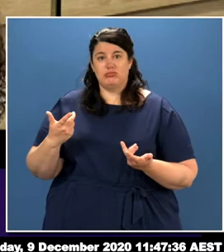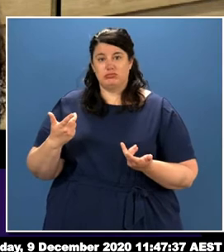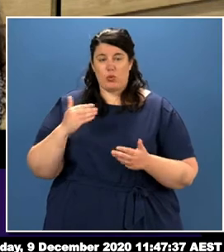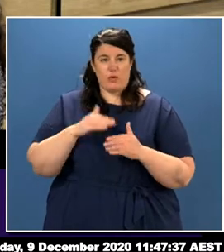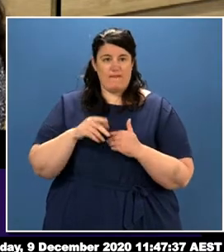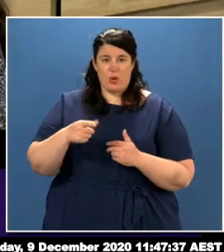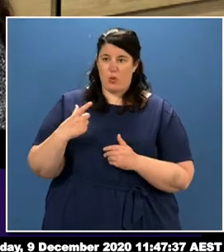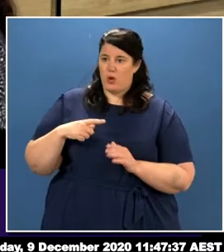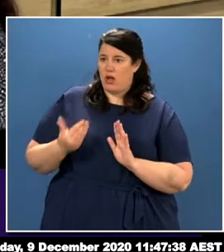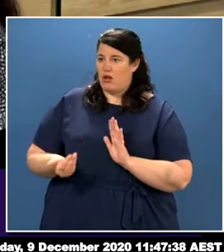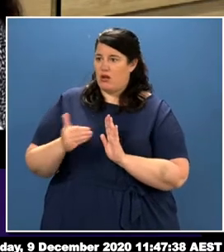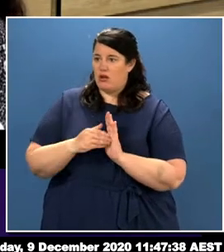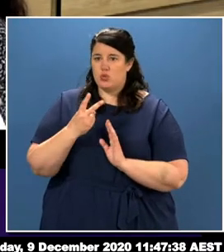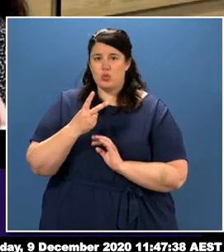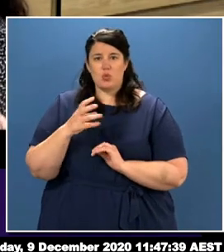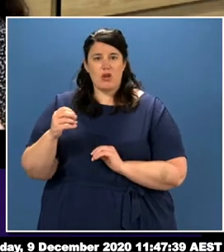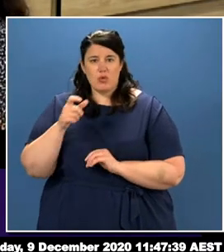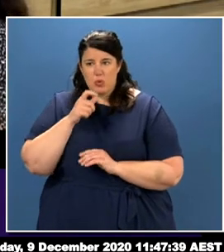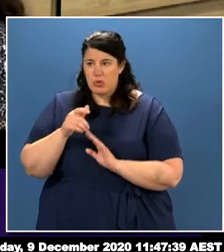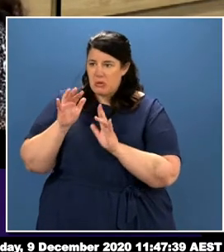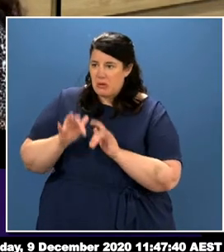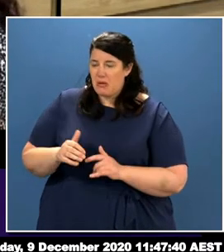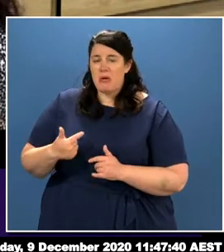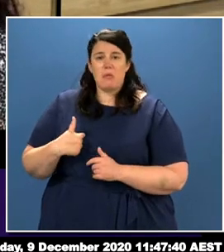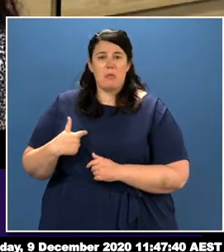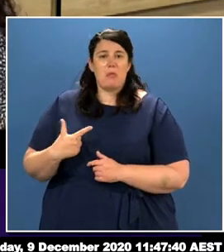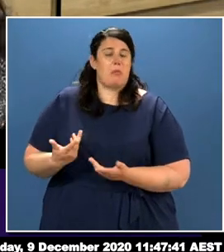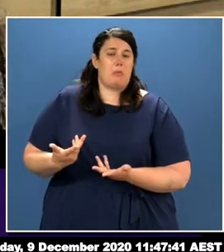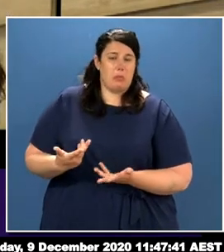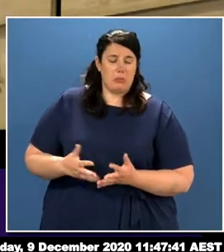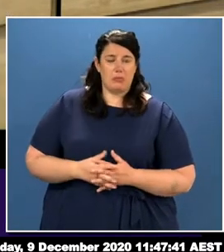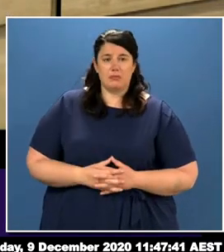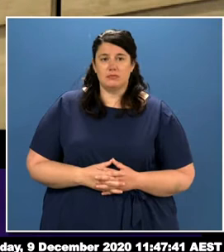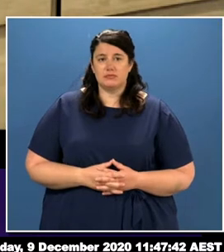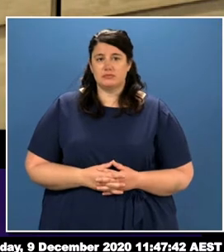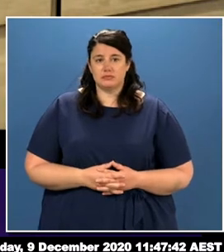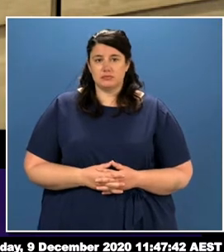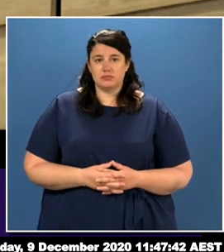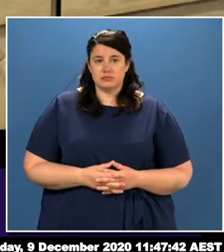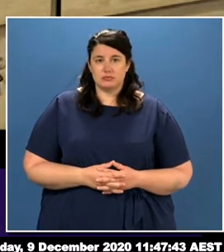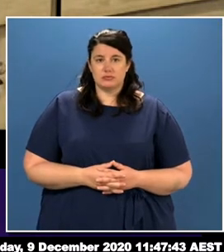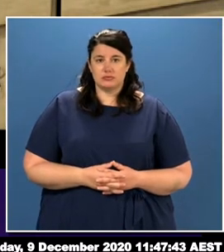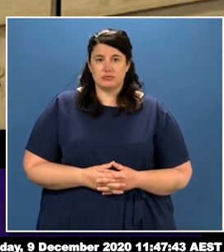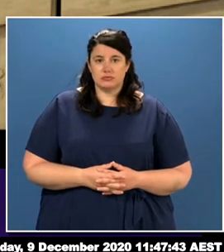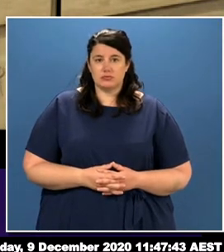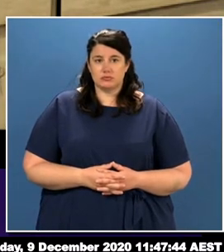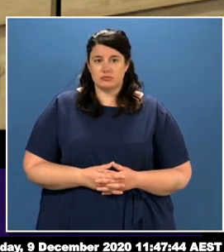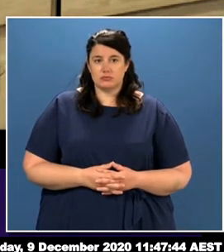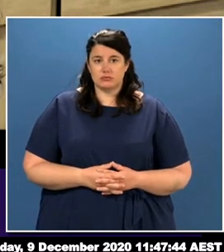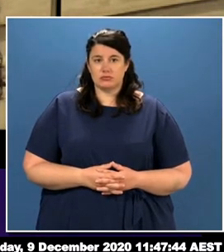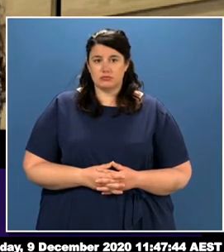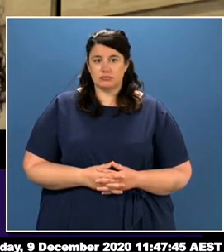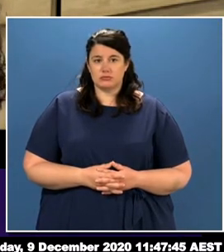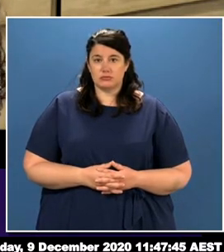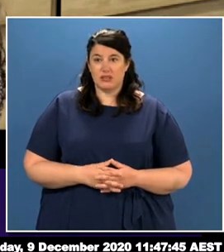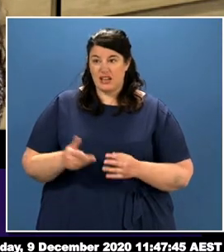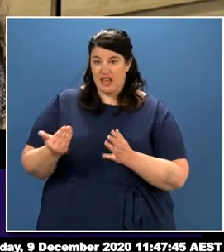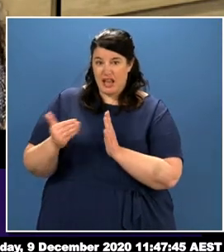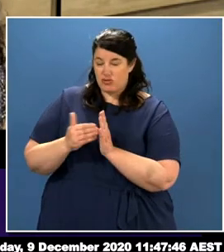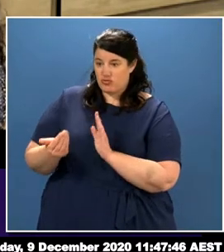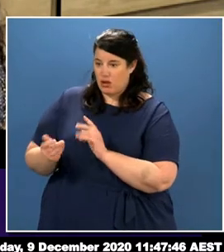any assistance that I didn't think I needed.